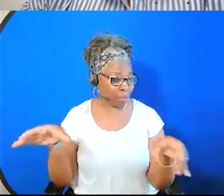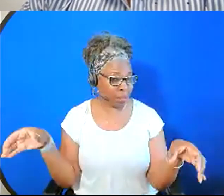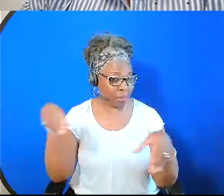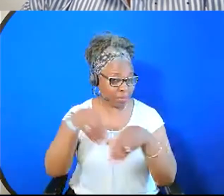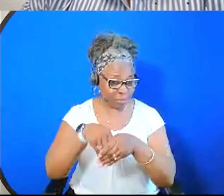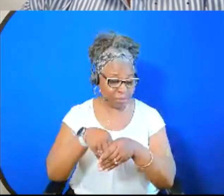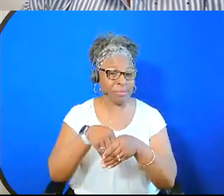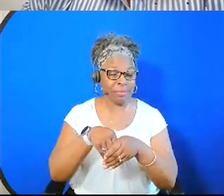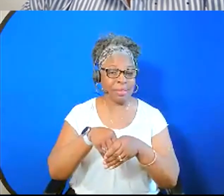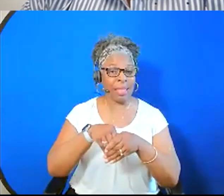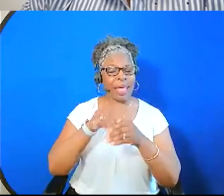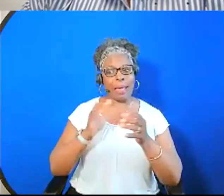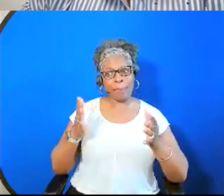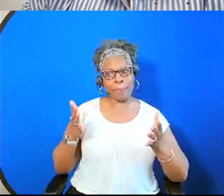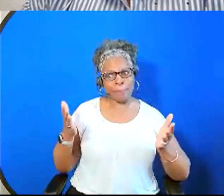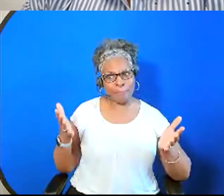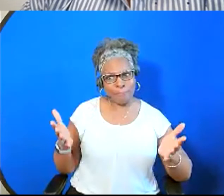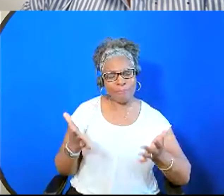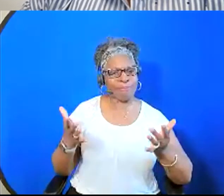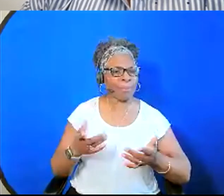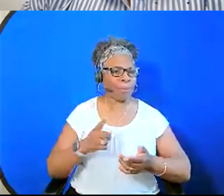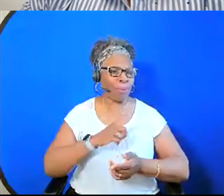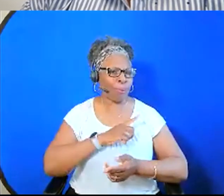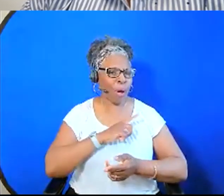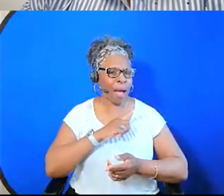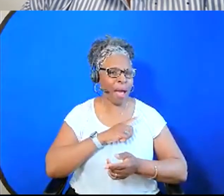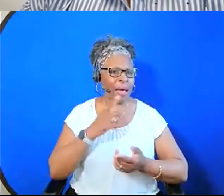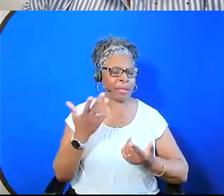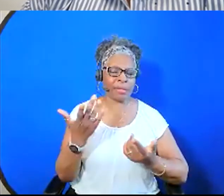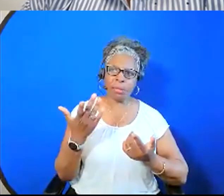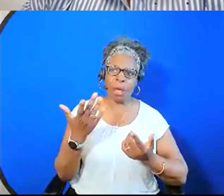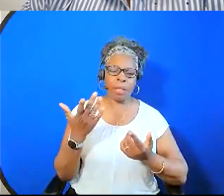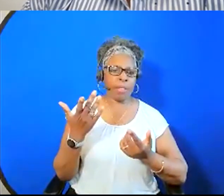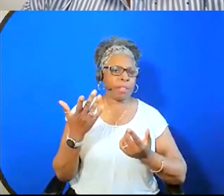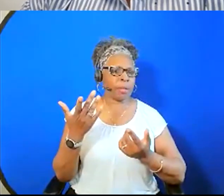for that is to like level kind of hierarchies, between everybody to kind of shake off any